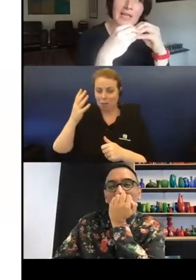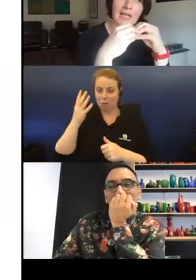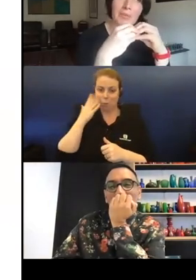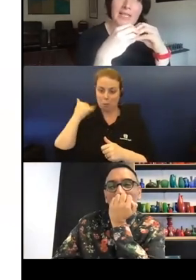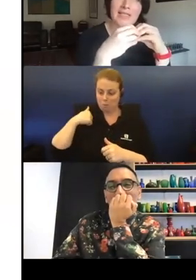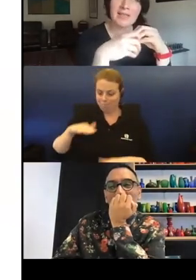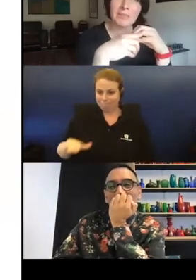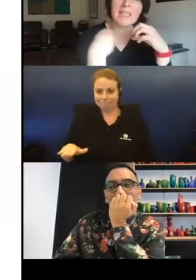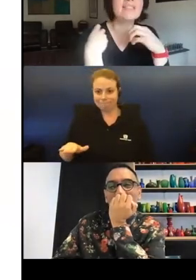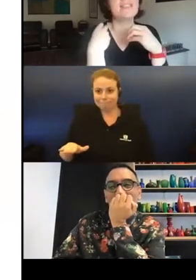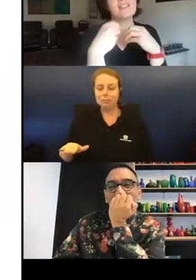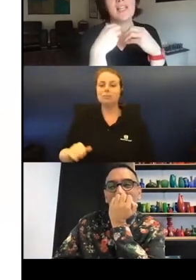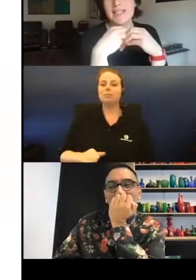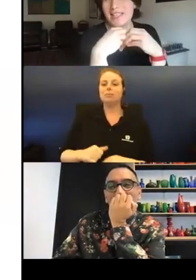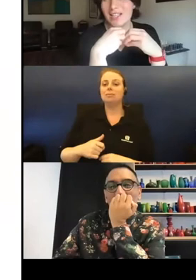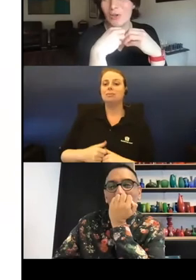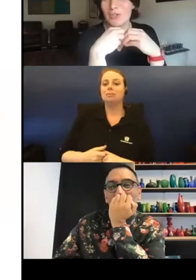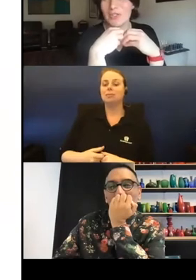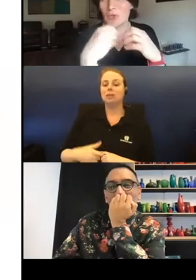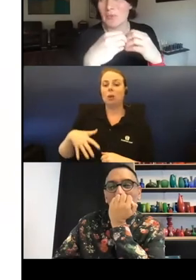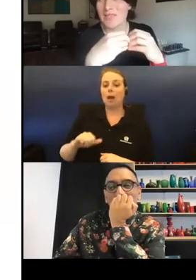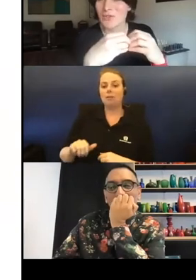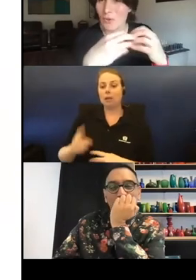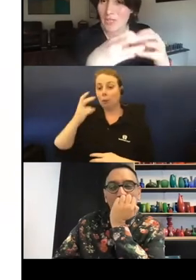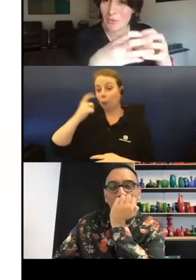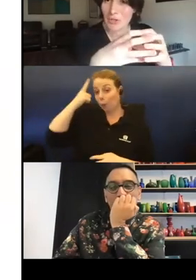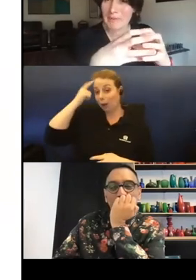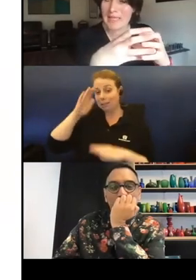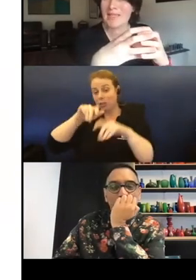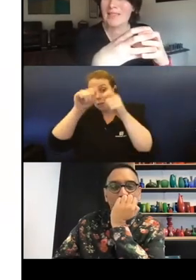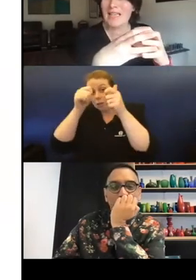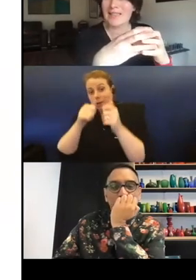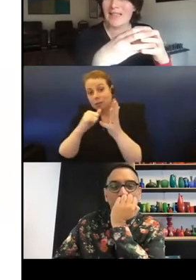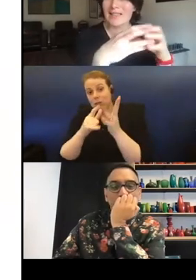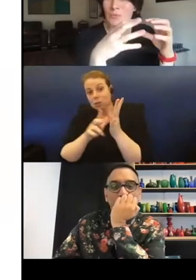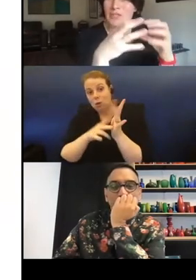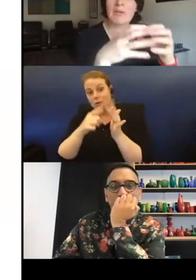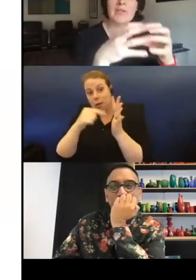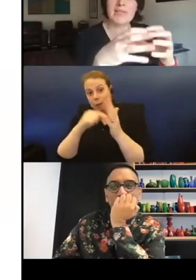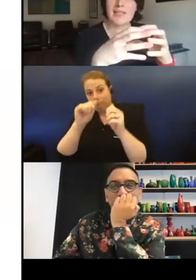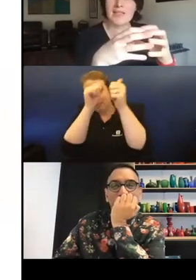pretty pre-existent idea of these monuments as soviet monuments and what they represented and